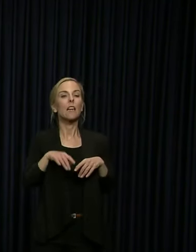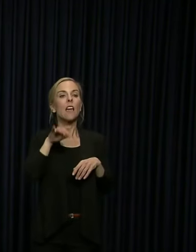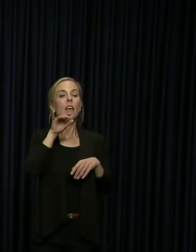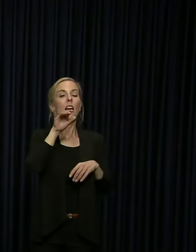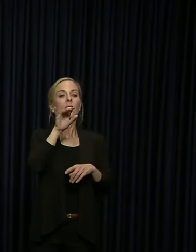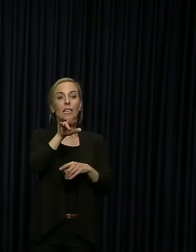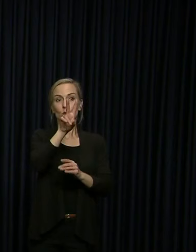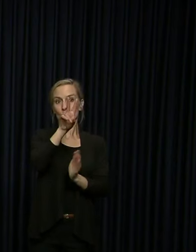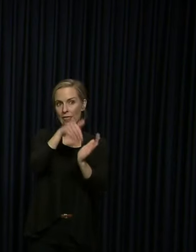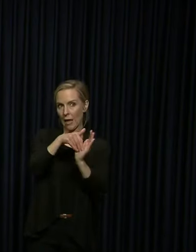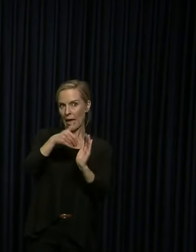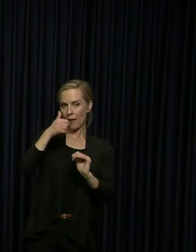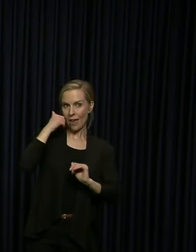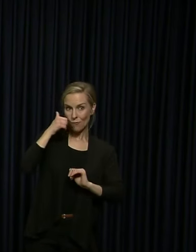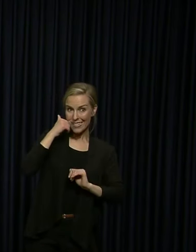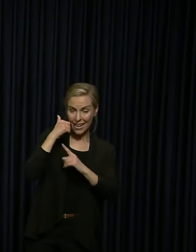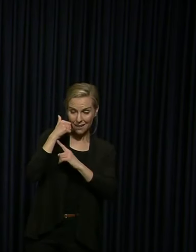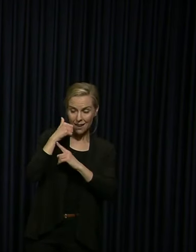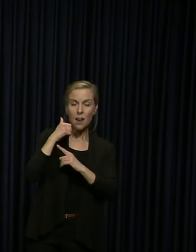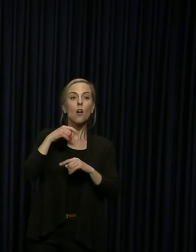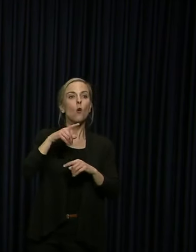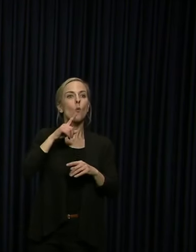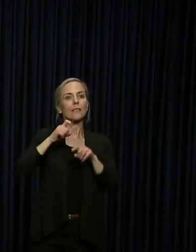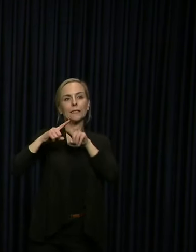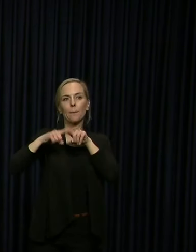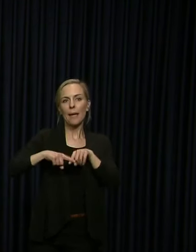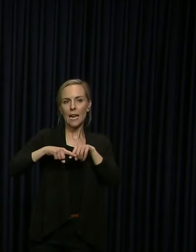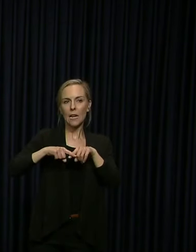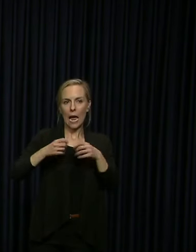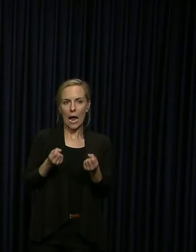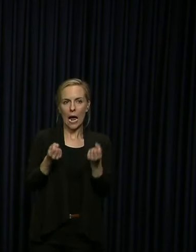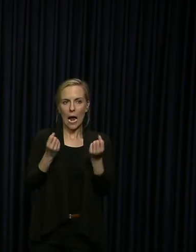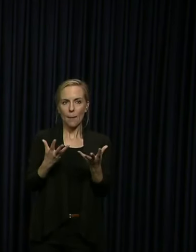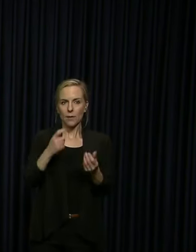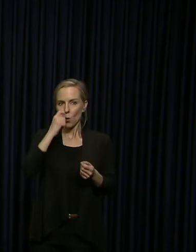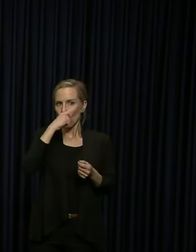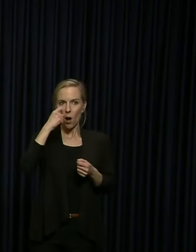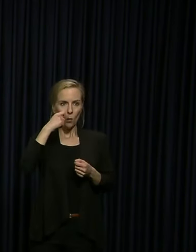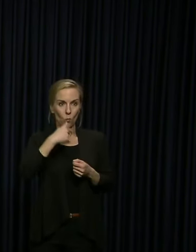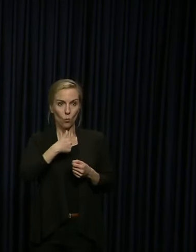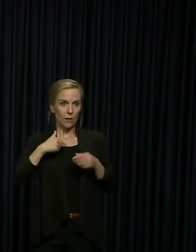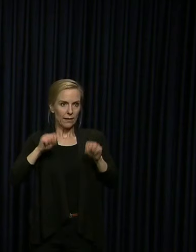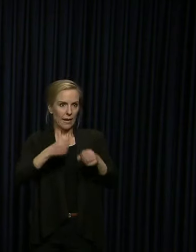BUT THIS IS A SIGNIFICANT STEP FOR US. IT MEANS THAT IF WE CAN GET THE